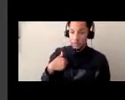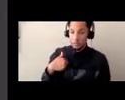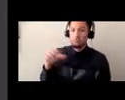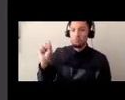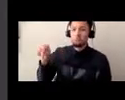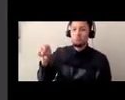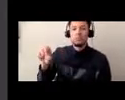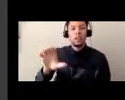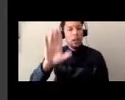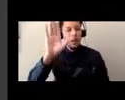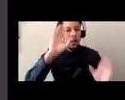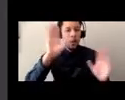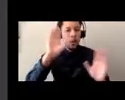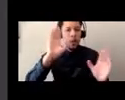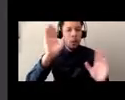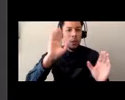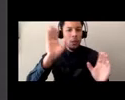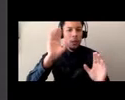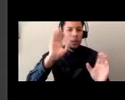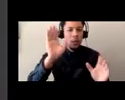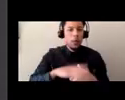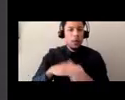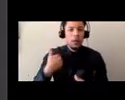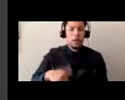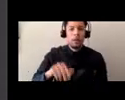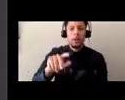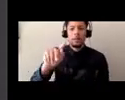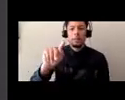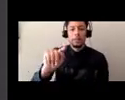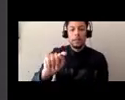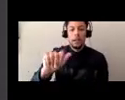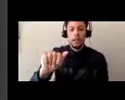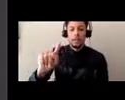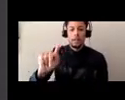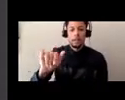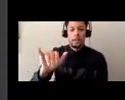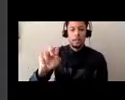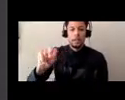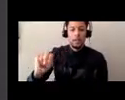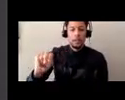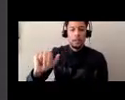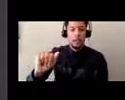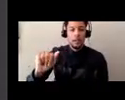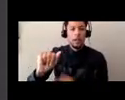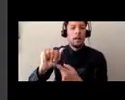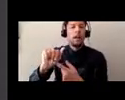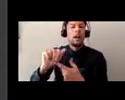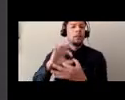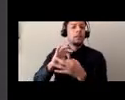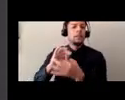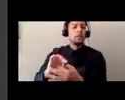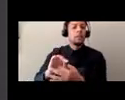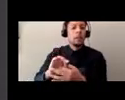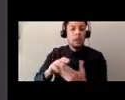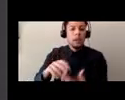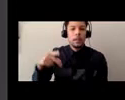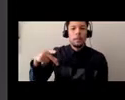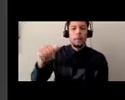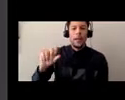Hello everybody. I'm Tatiana and I've been affiliated with passages high cap the Medicare counseling